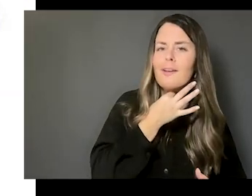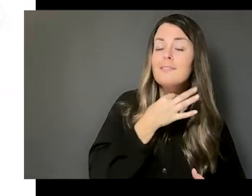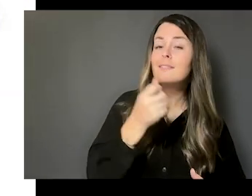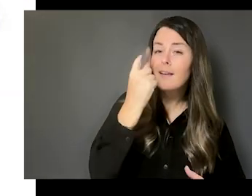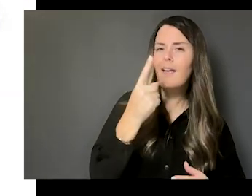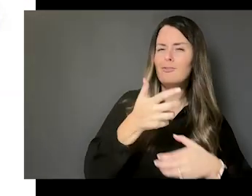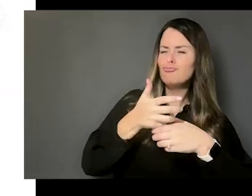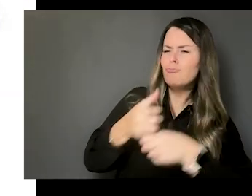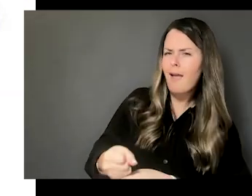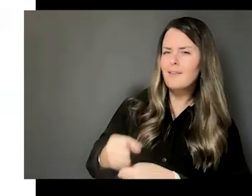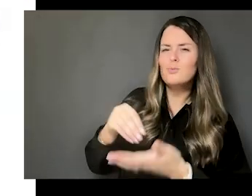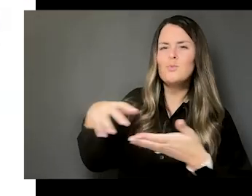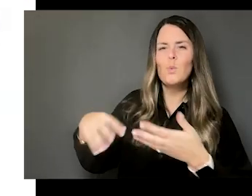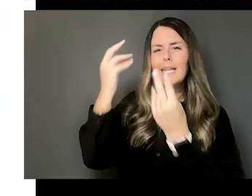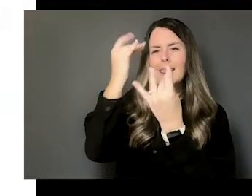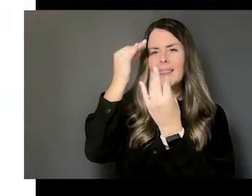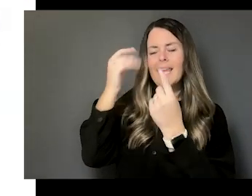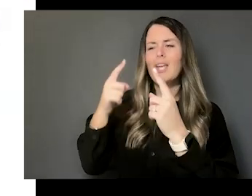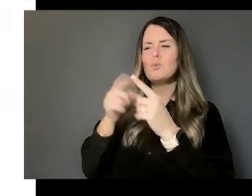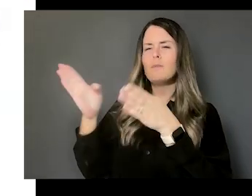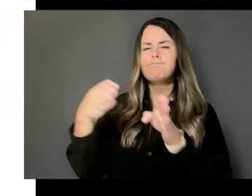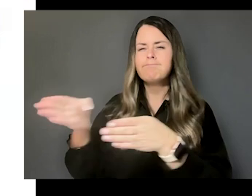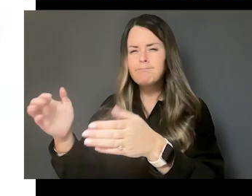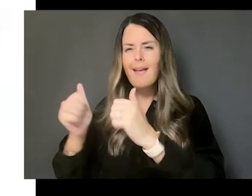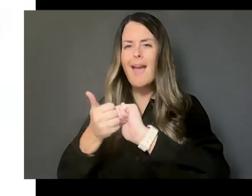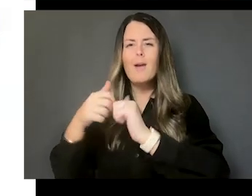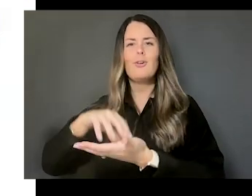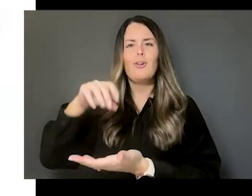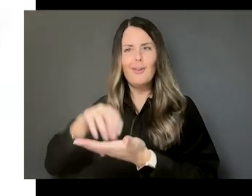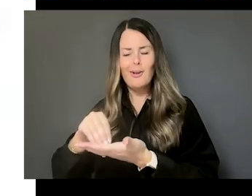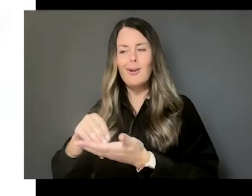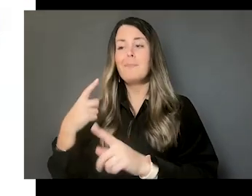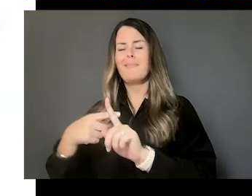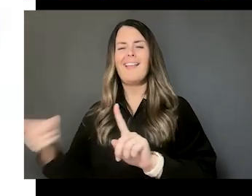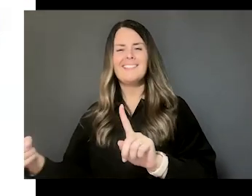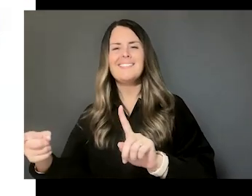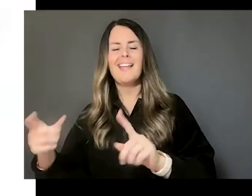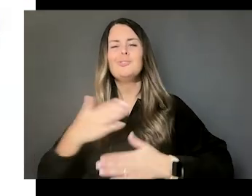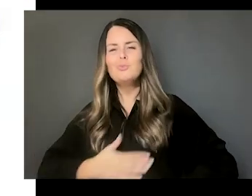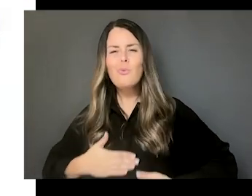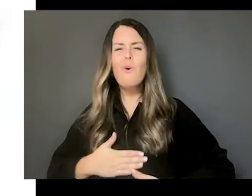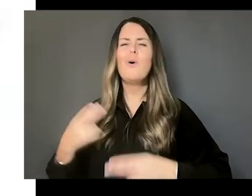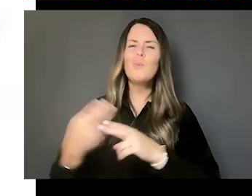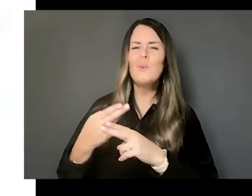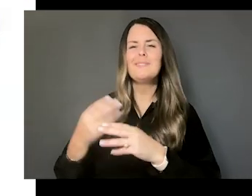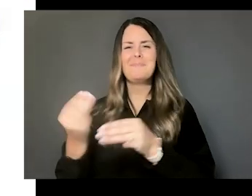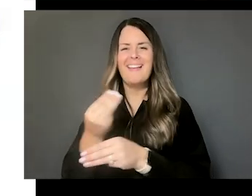thinking to drive learning and where all students know, use, and enjoy mathematics.